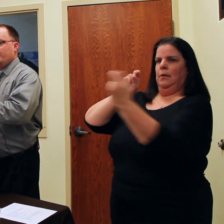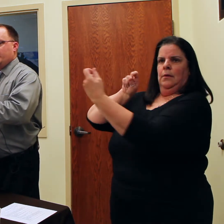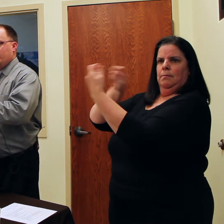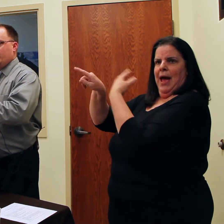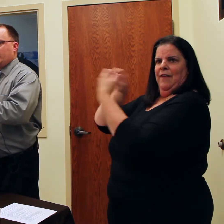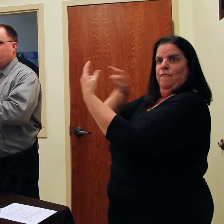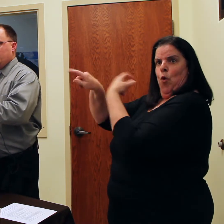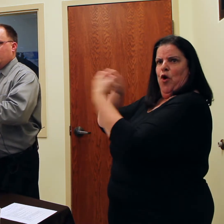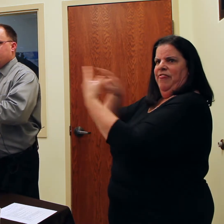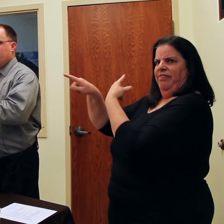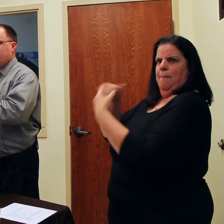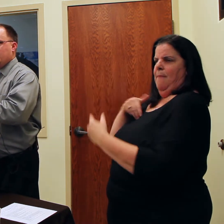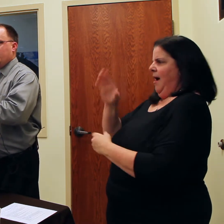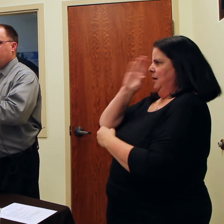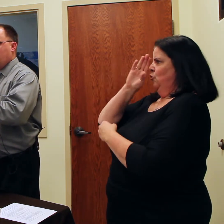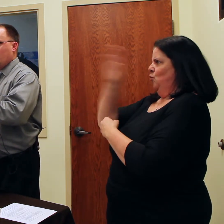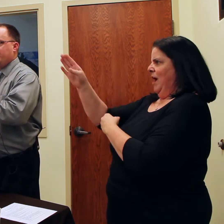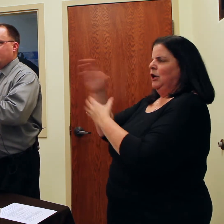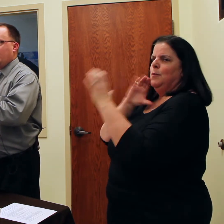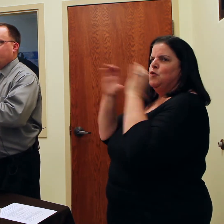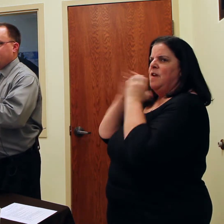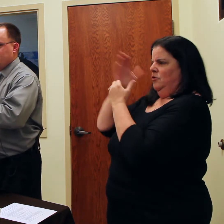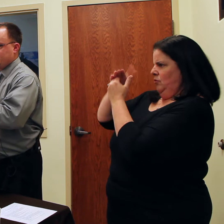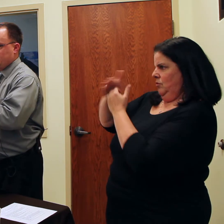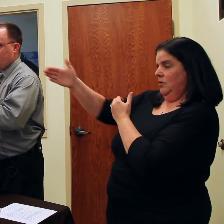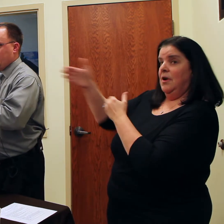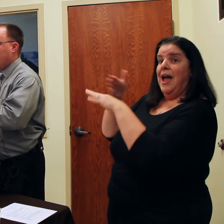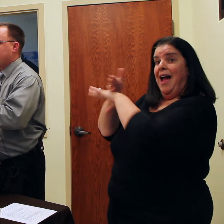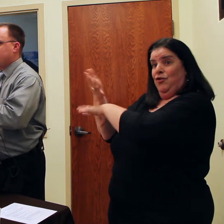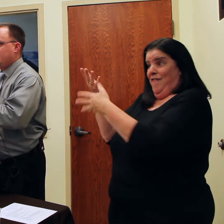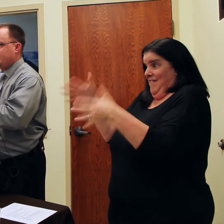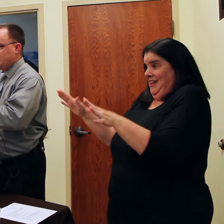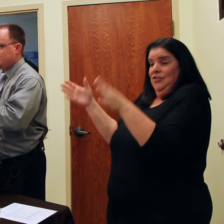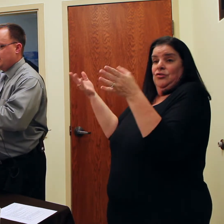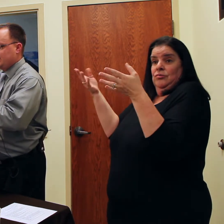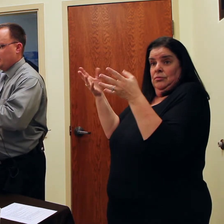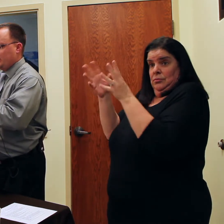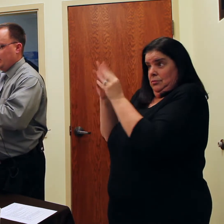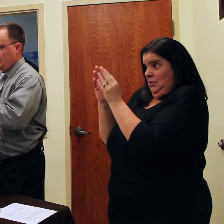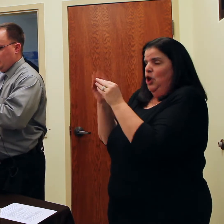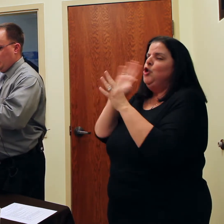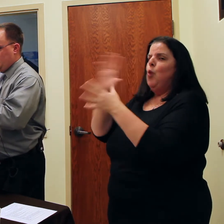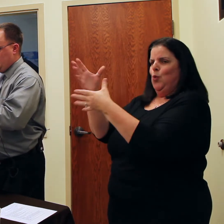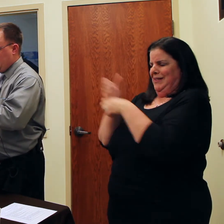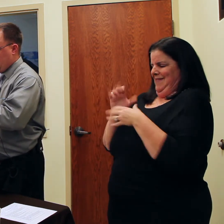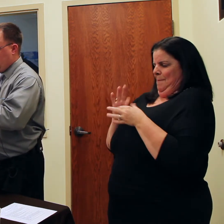would be my direct communication with them, and then once they end the session you'll get a message that the session has been ended.